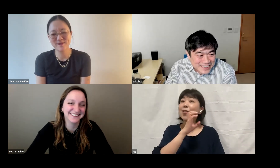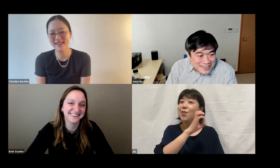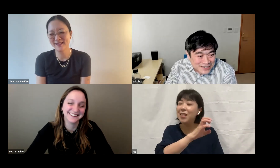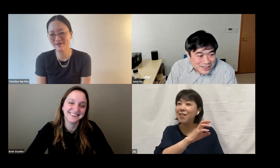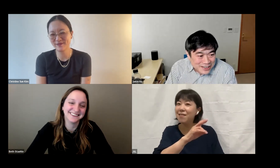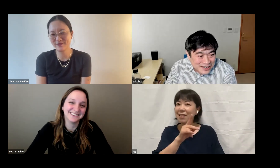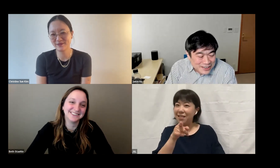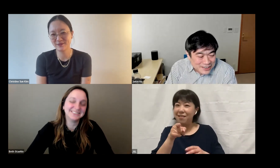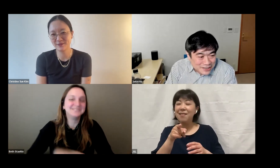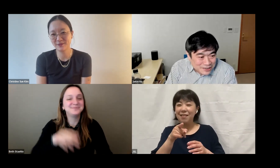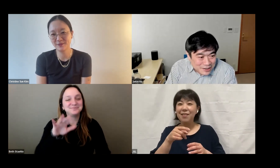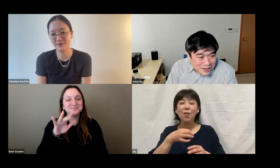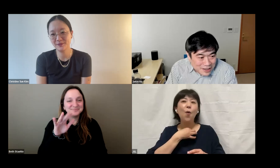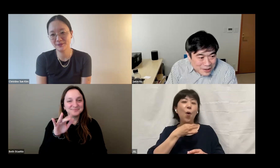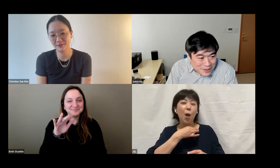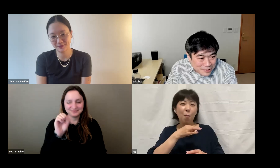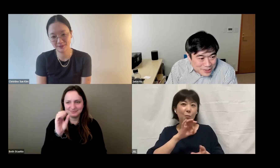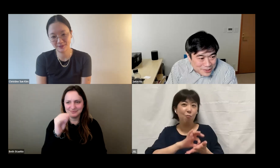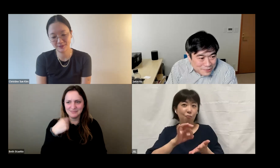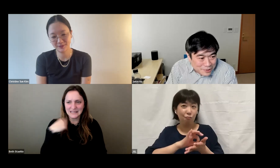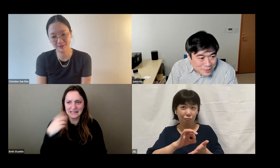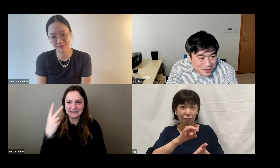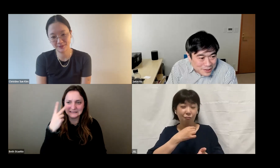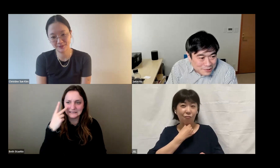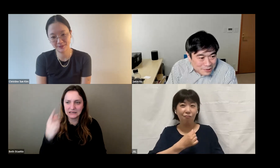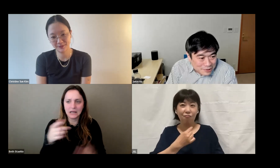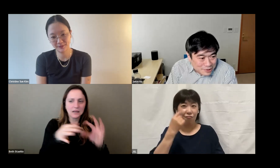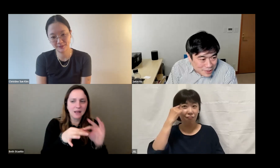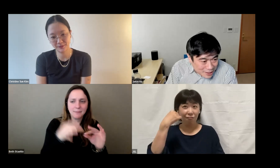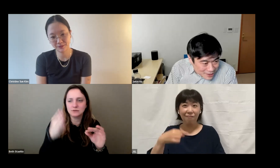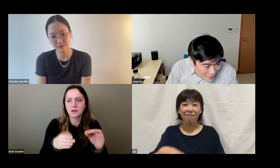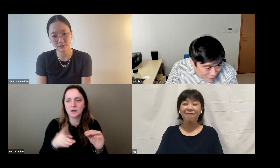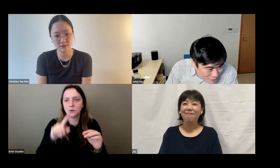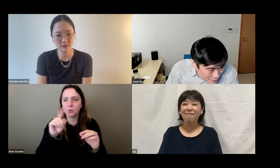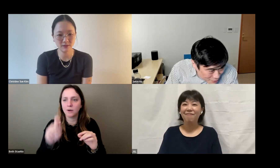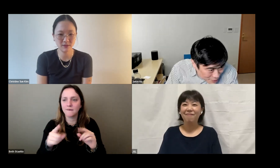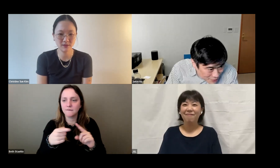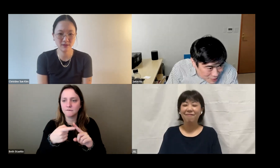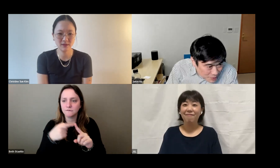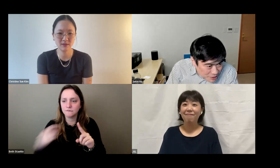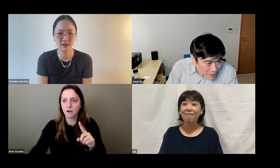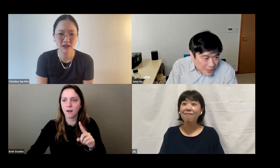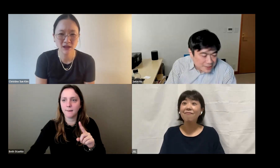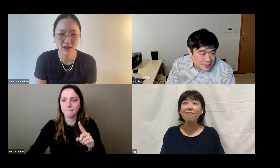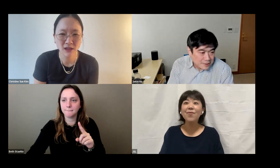So there's a common question from Hiroko Suga it's… also you can read this, but she’s asking